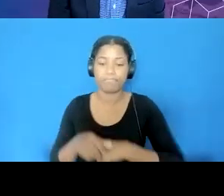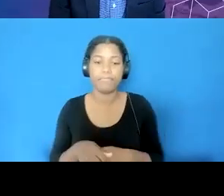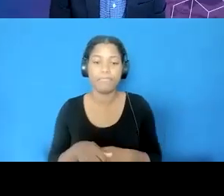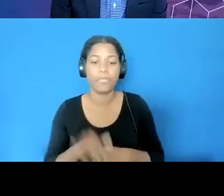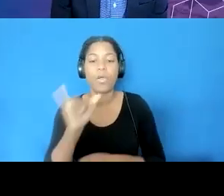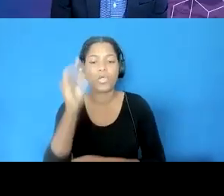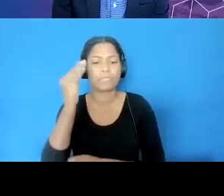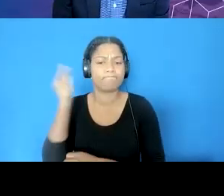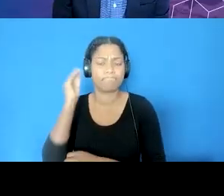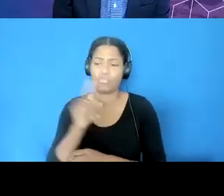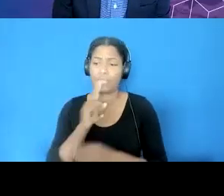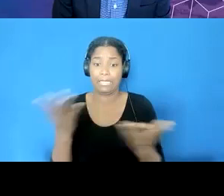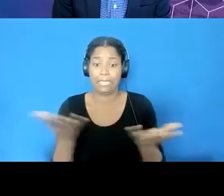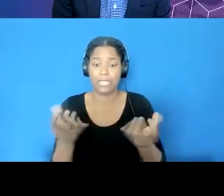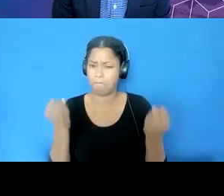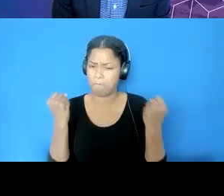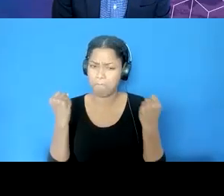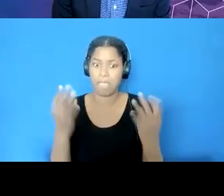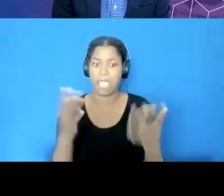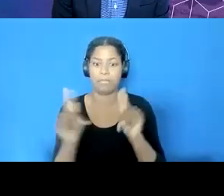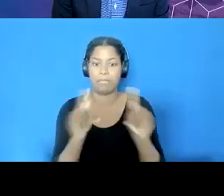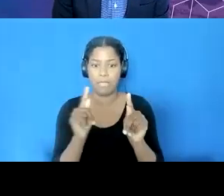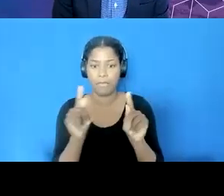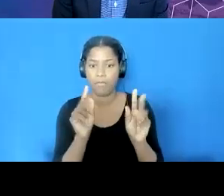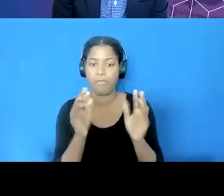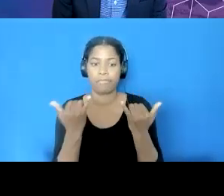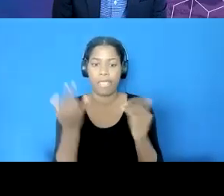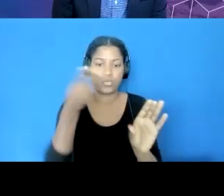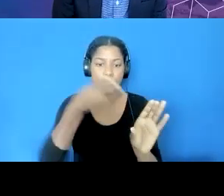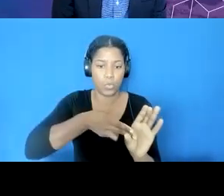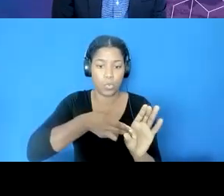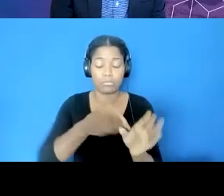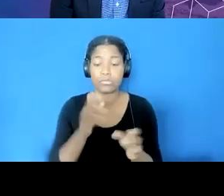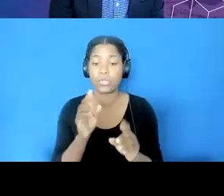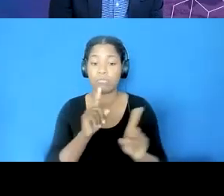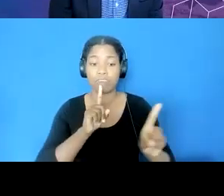So we may not be able to answer all of your questions. We are recording this session.